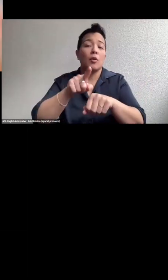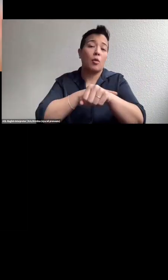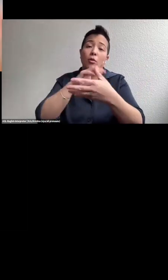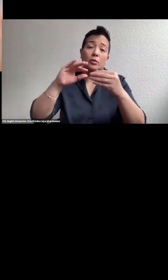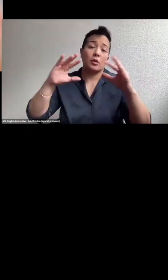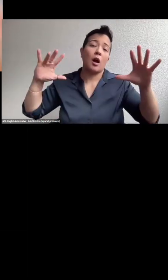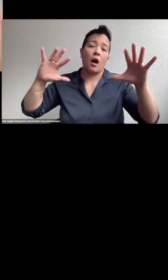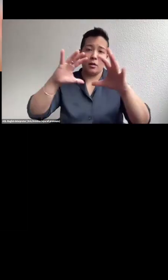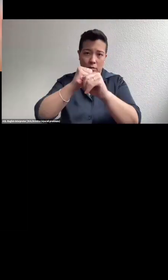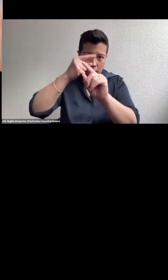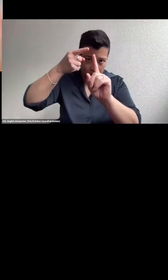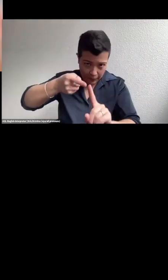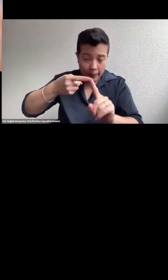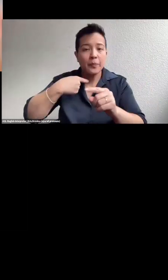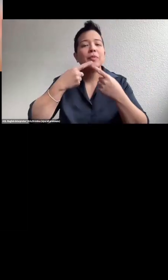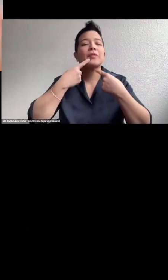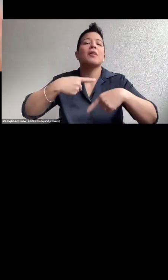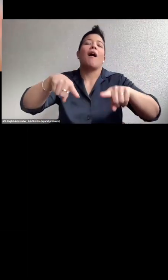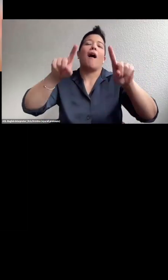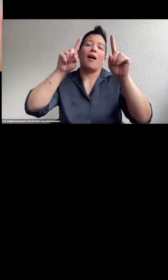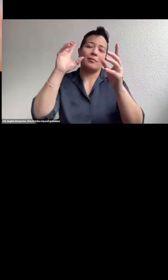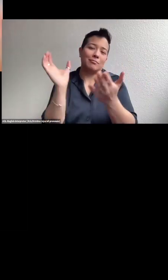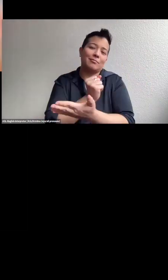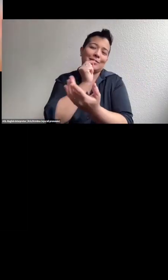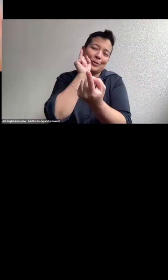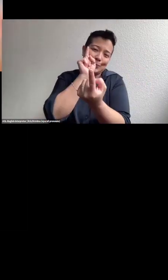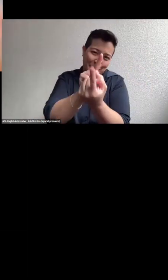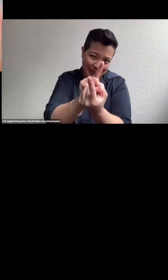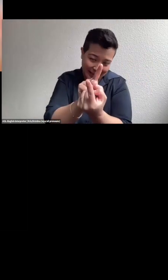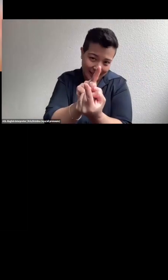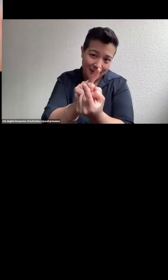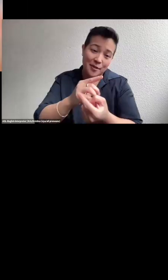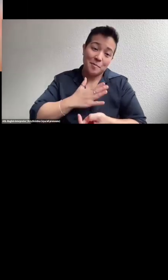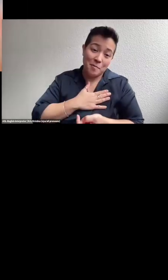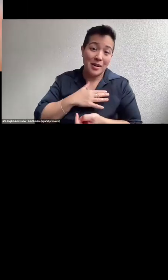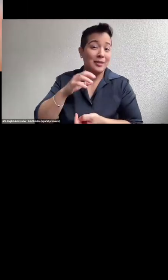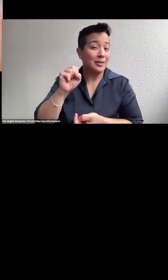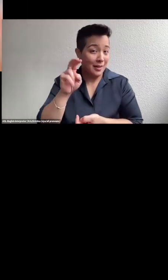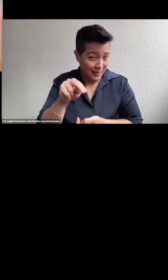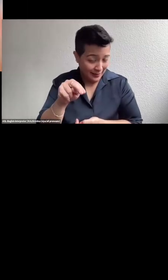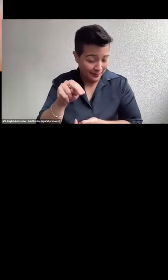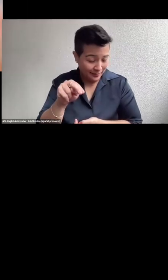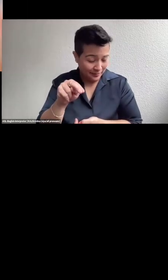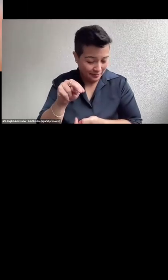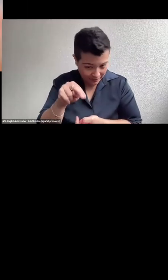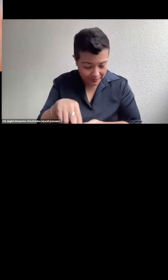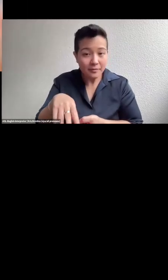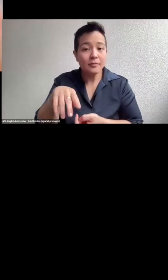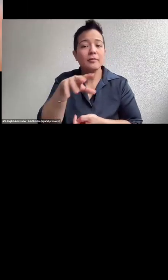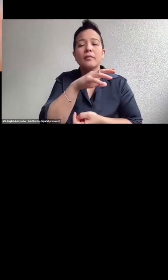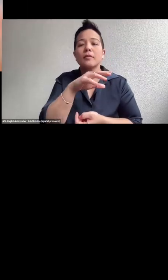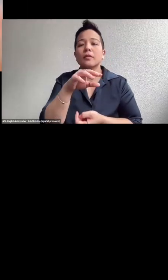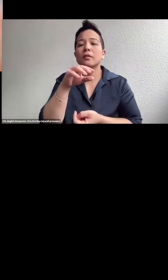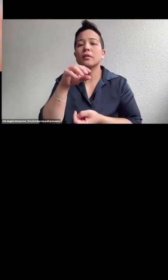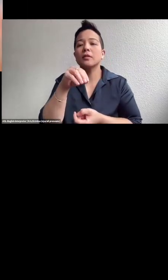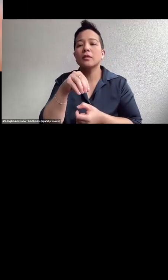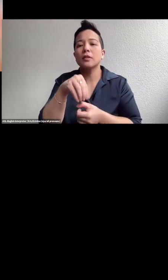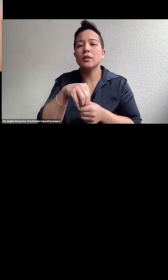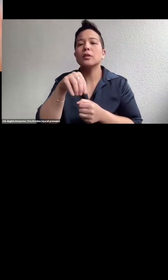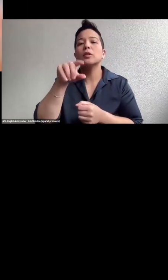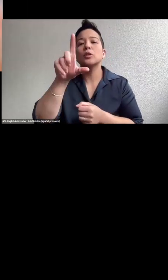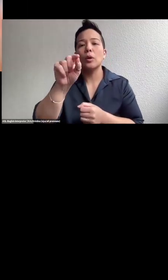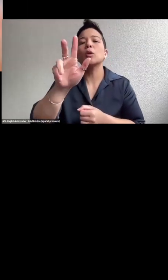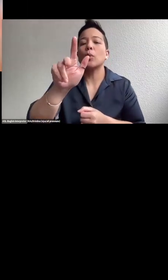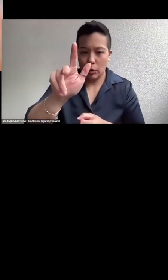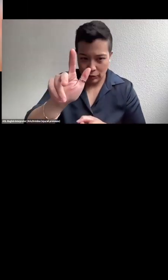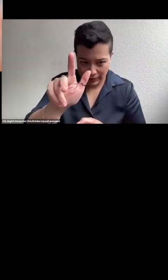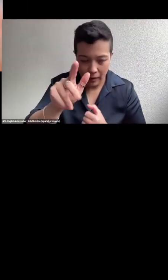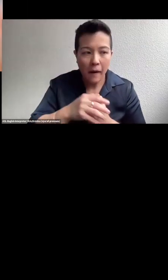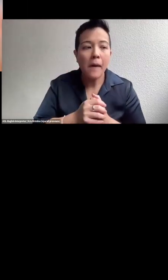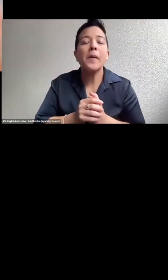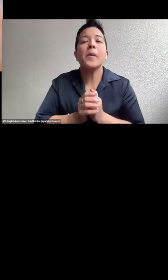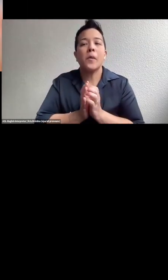we finally got to meet my son in 2023, and I